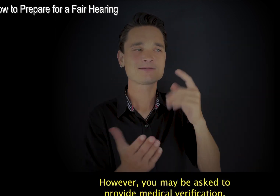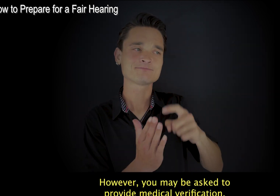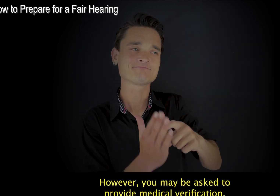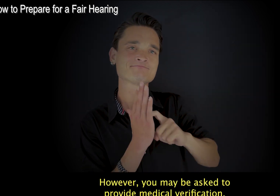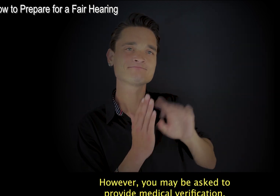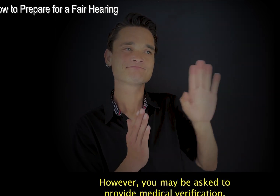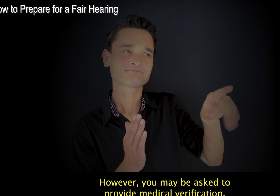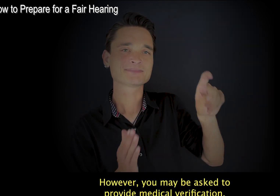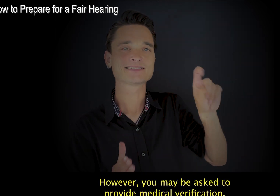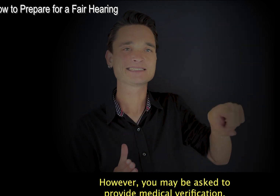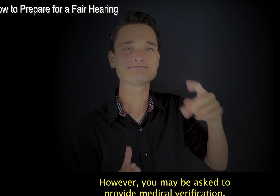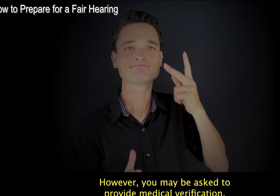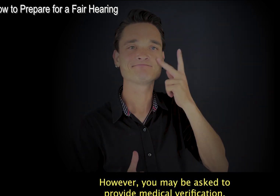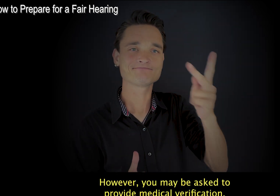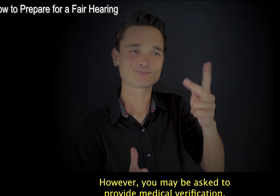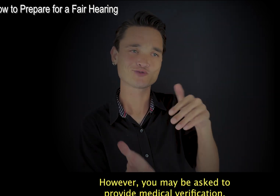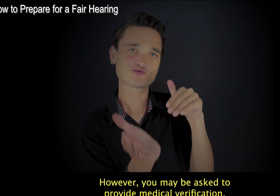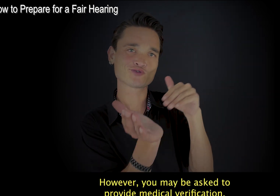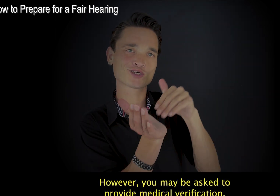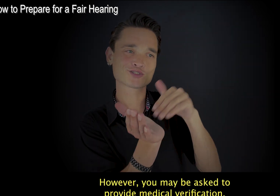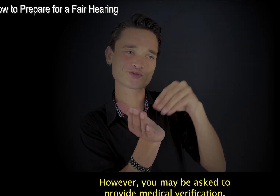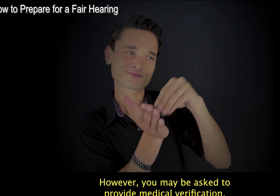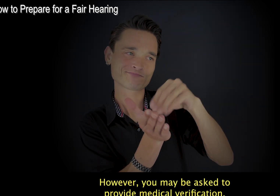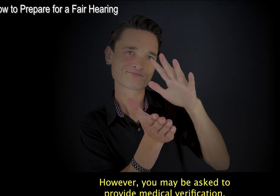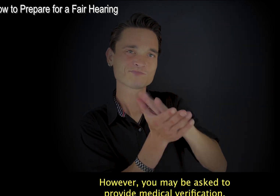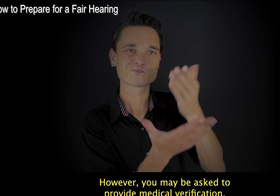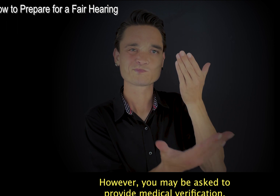However, you may be asked to provide medical verification.